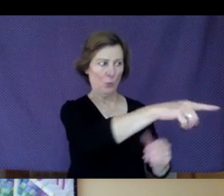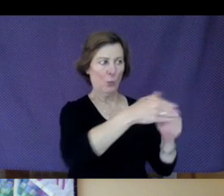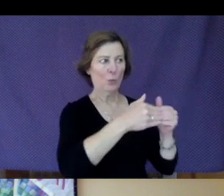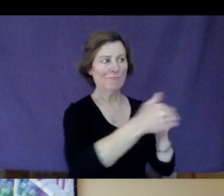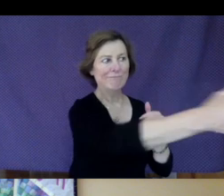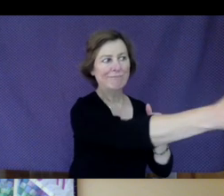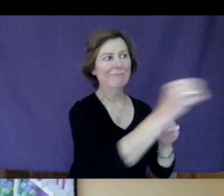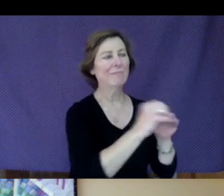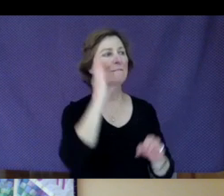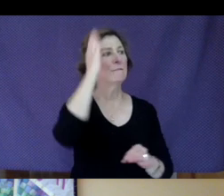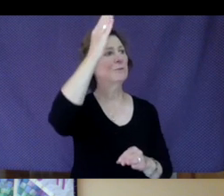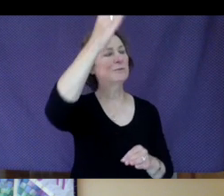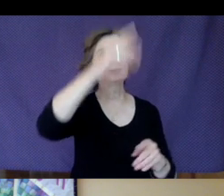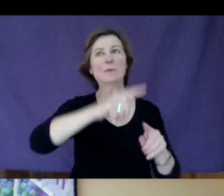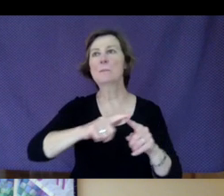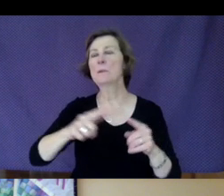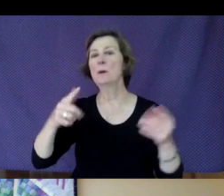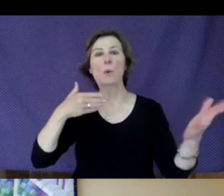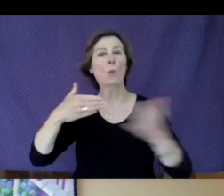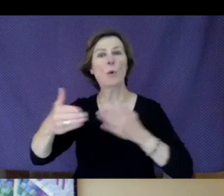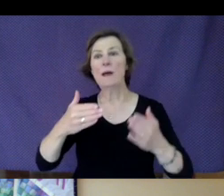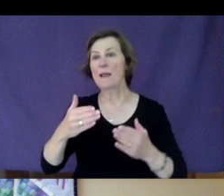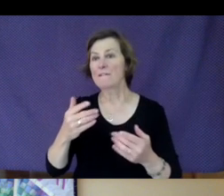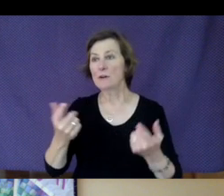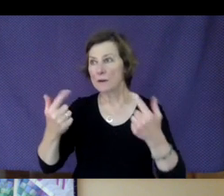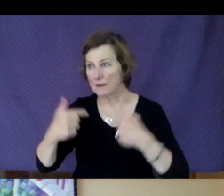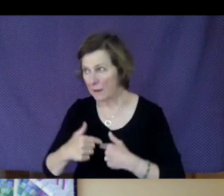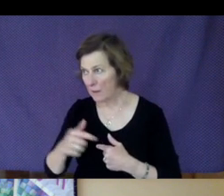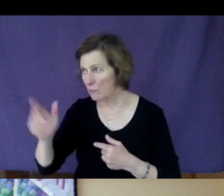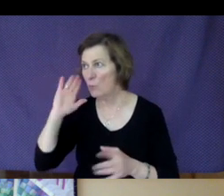I hope that whatever comes you will meet it with open hearts and minds